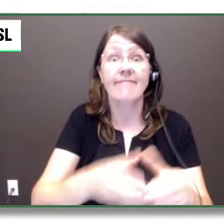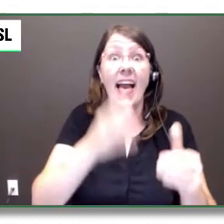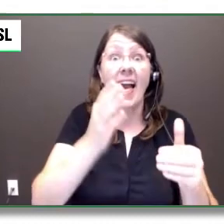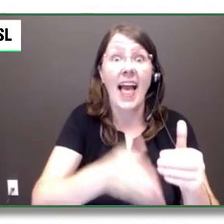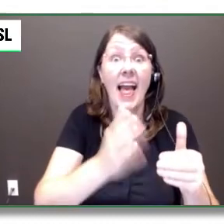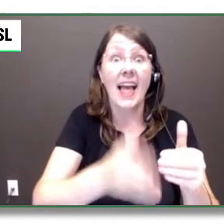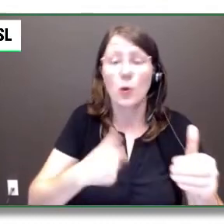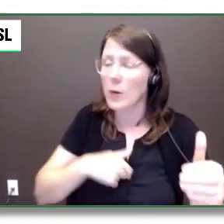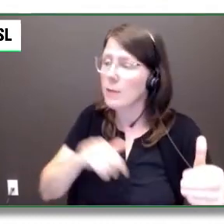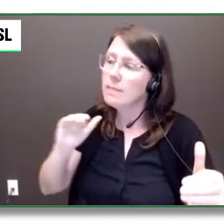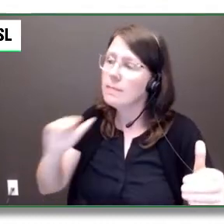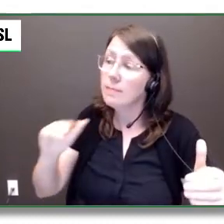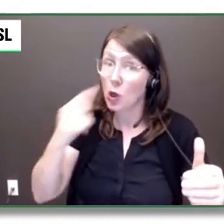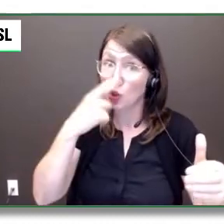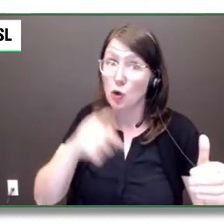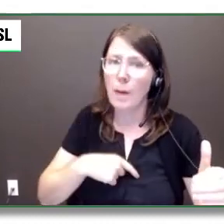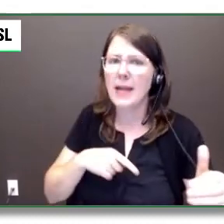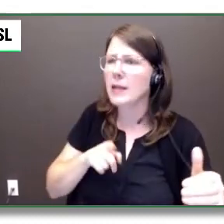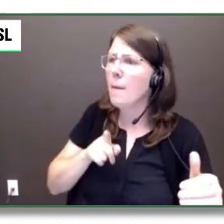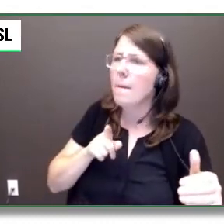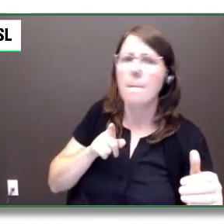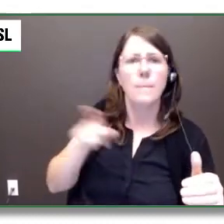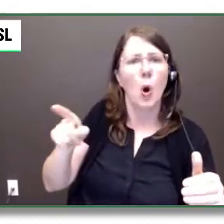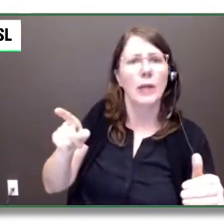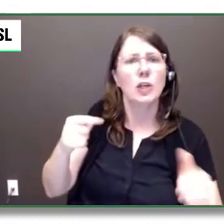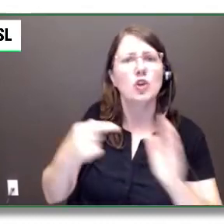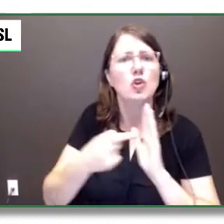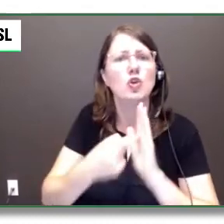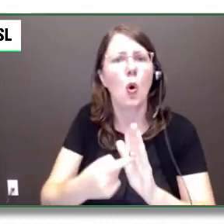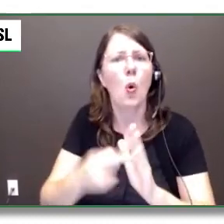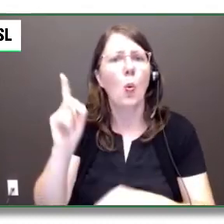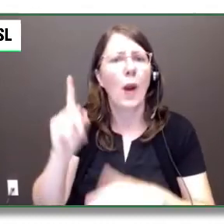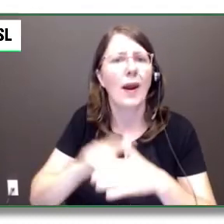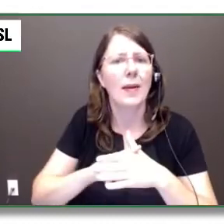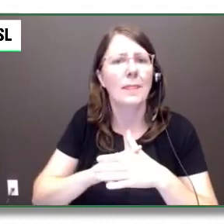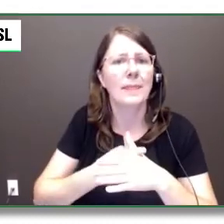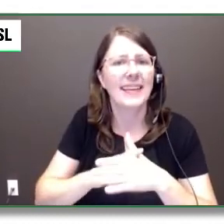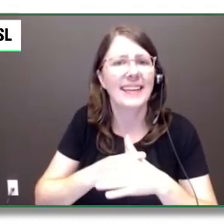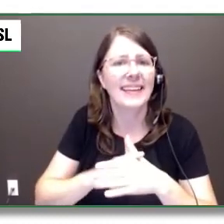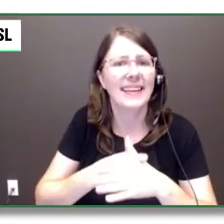um so that pattern is more based on the sort of the windiness of those pat of